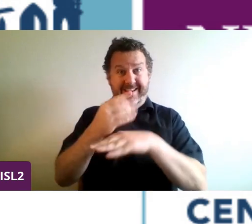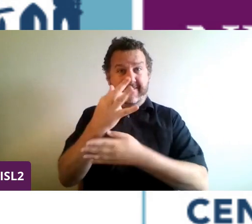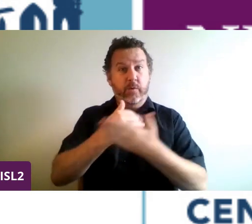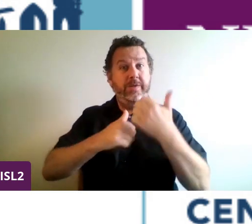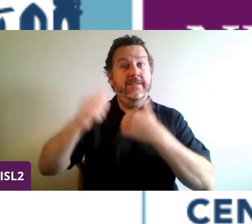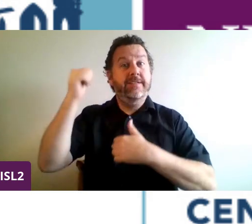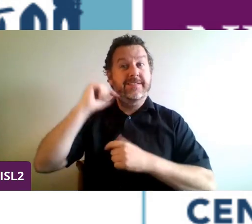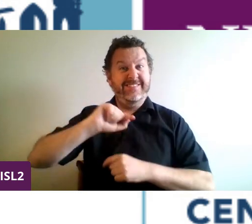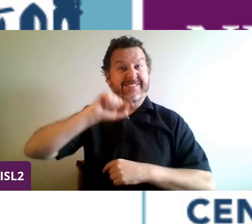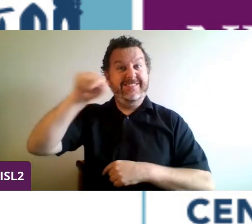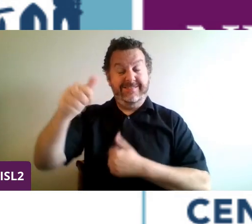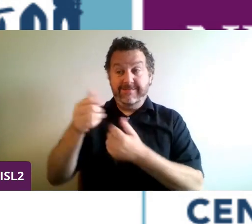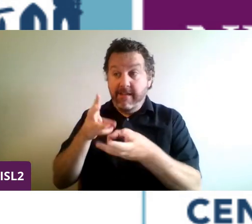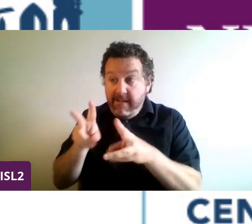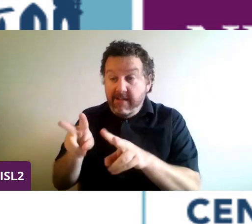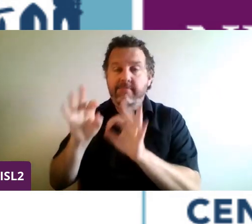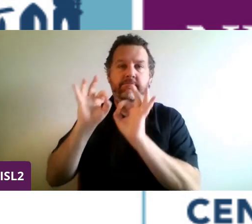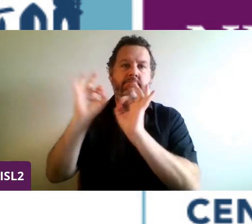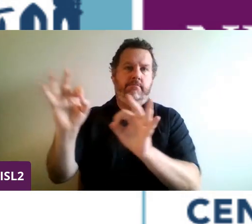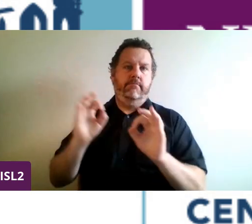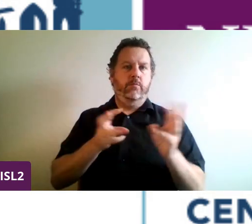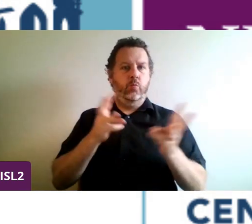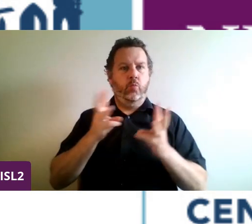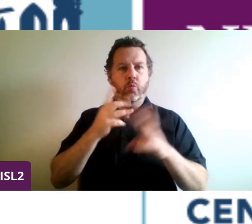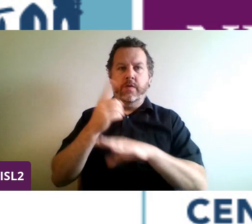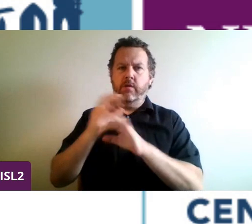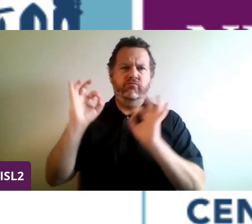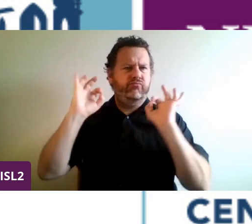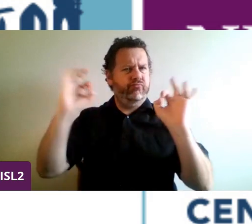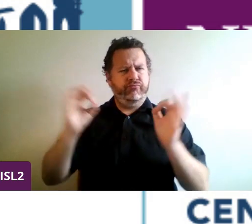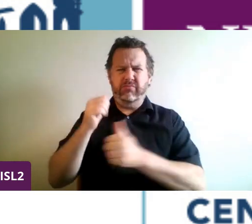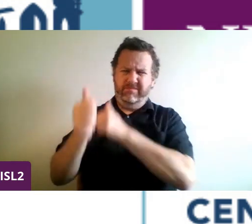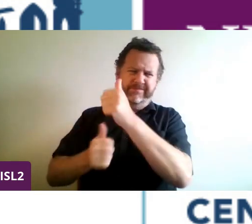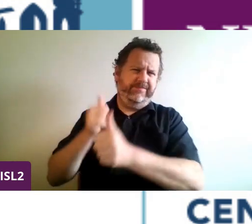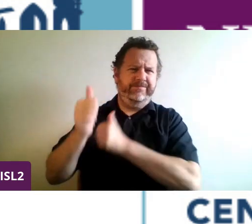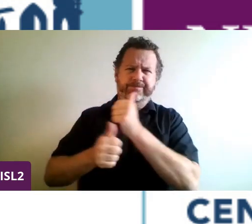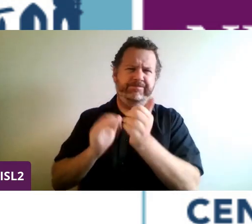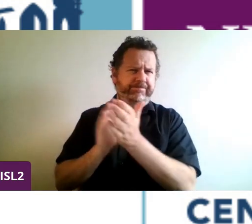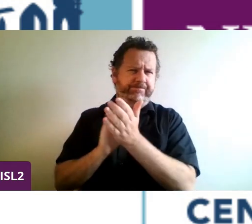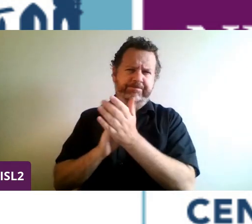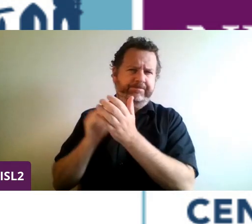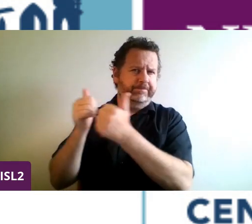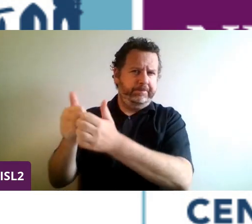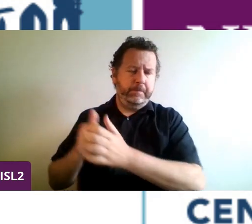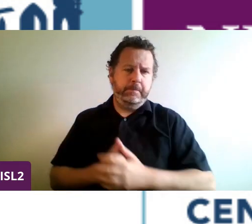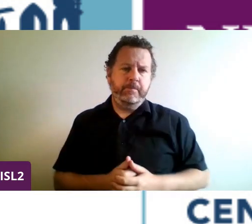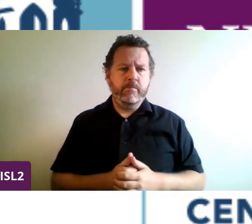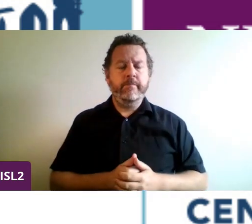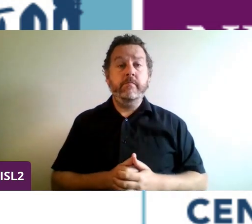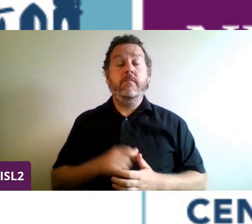praise it enough. It is great that